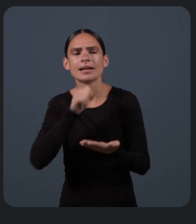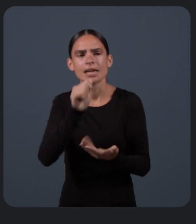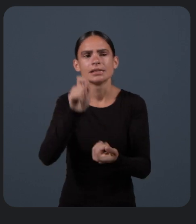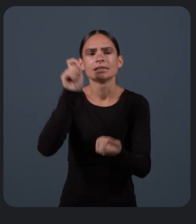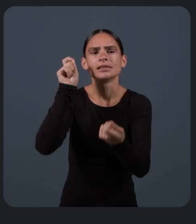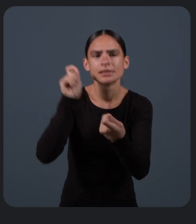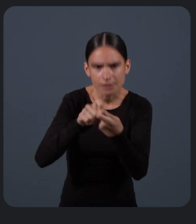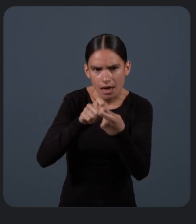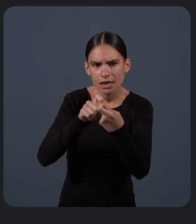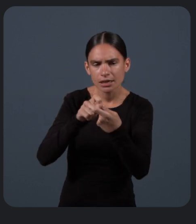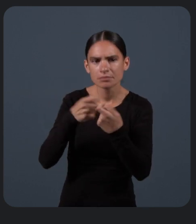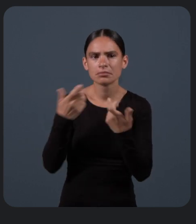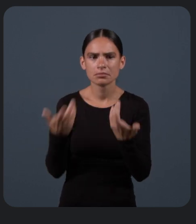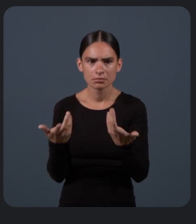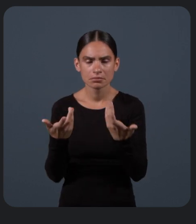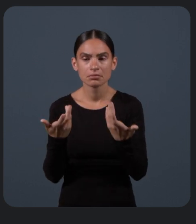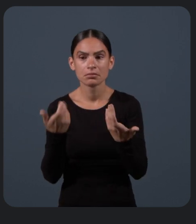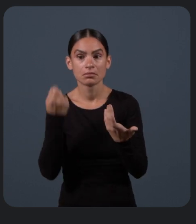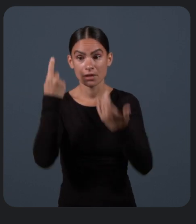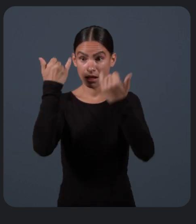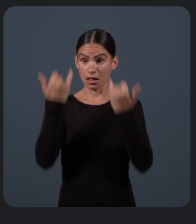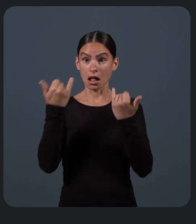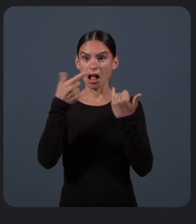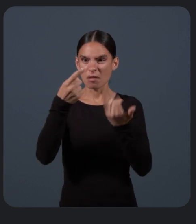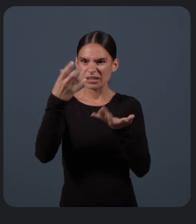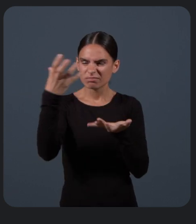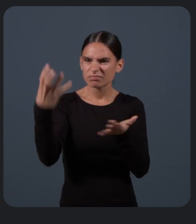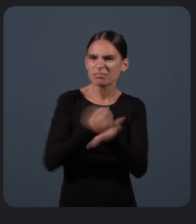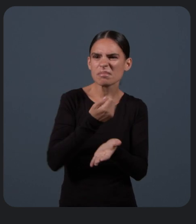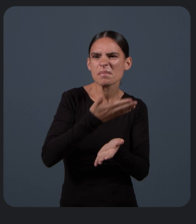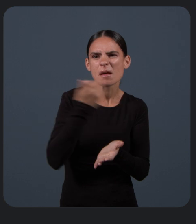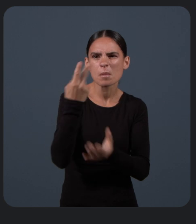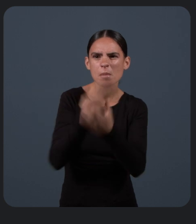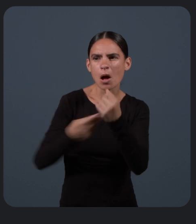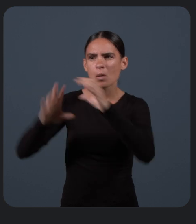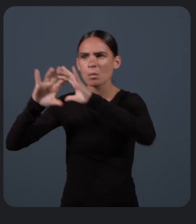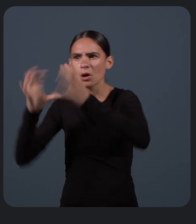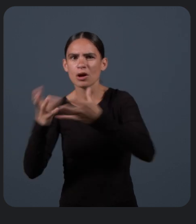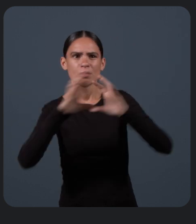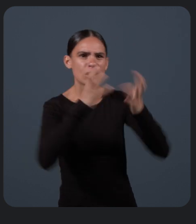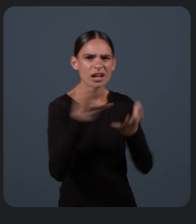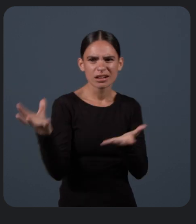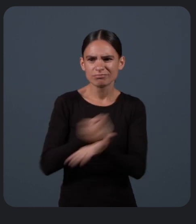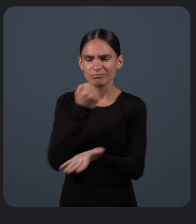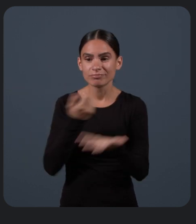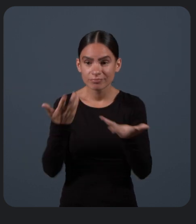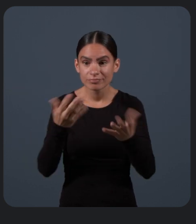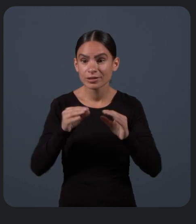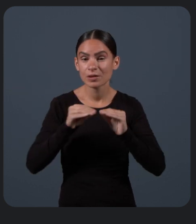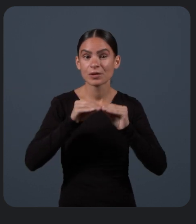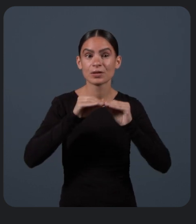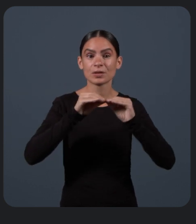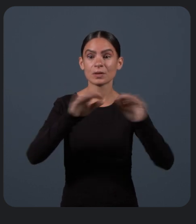But now you can get the best of both worlds with the launch of extensions events.